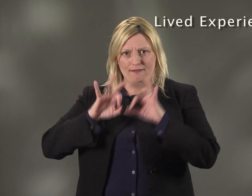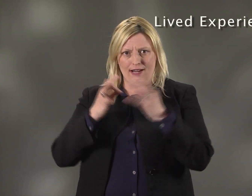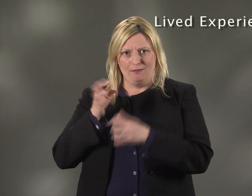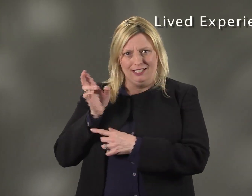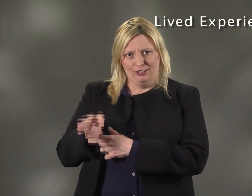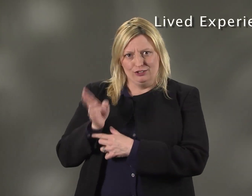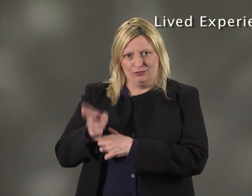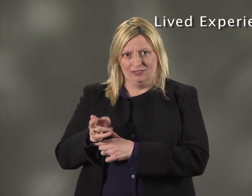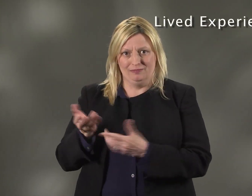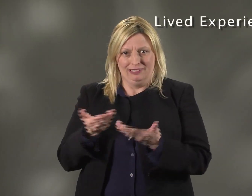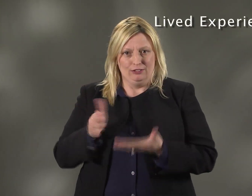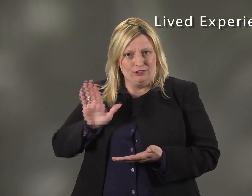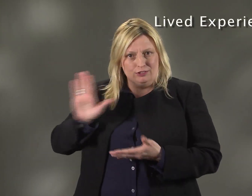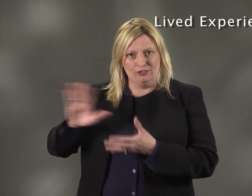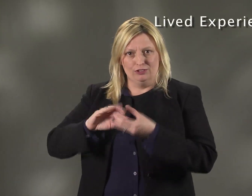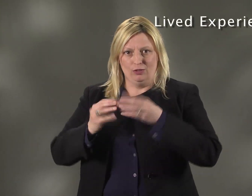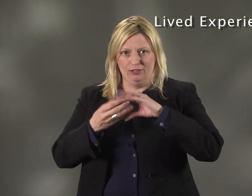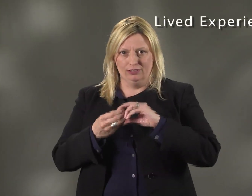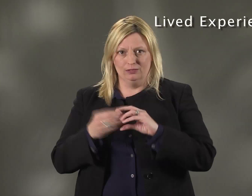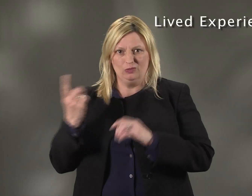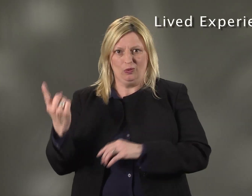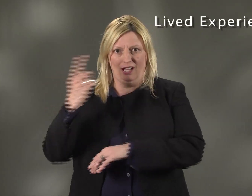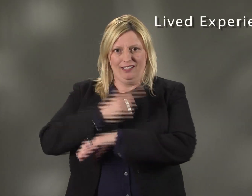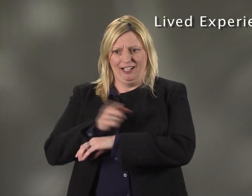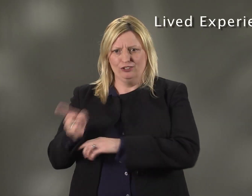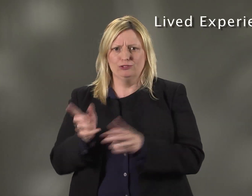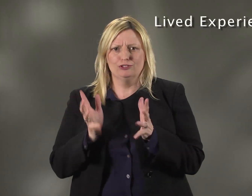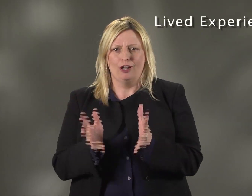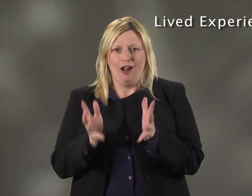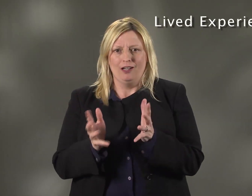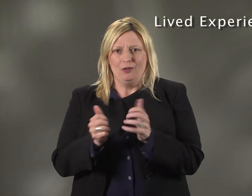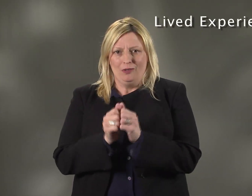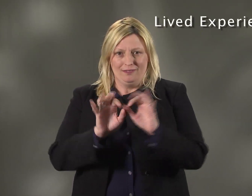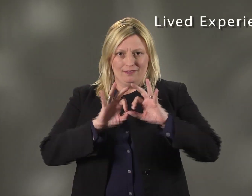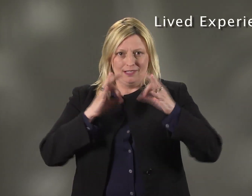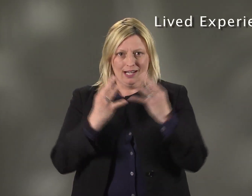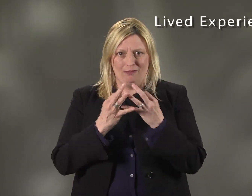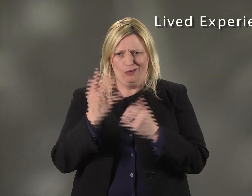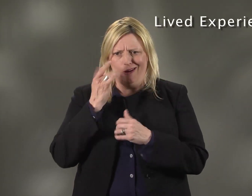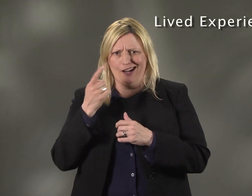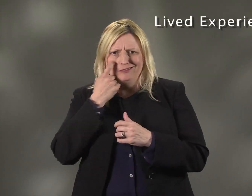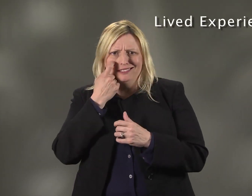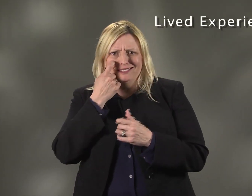of something that she missed in her family's history. Here's her story. One day I was talking with my family